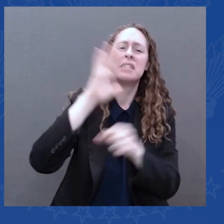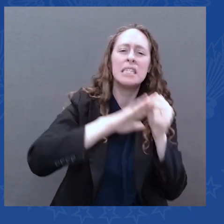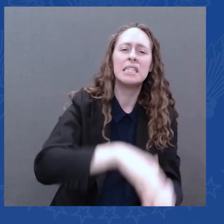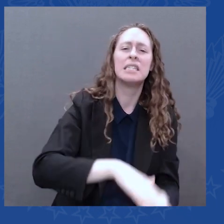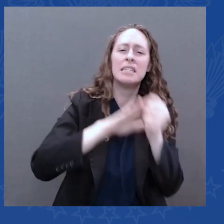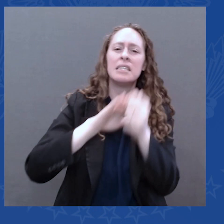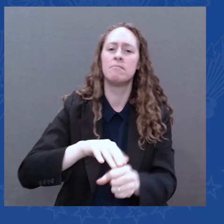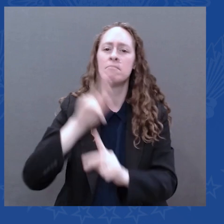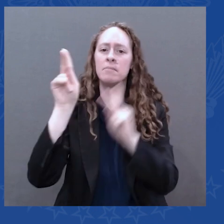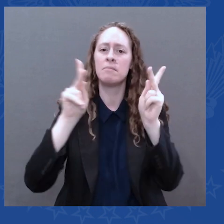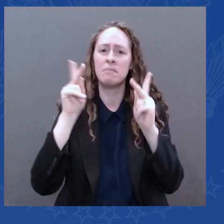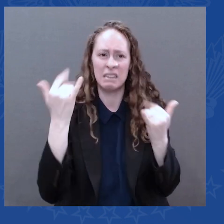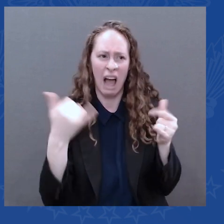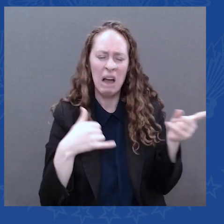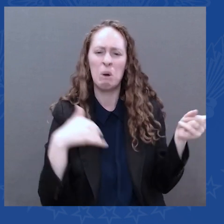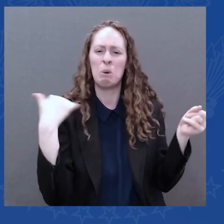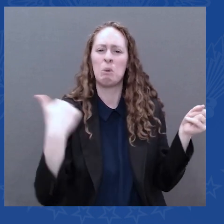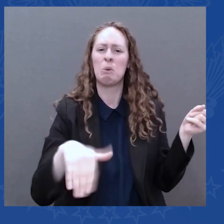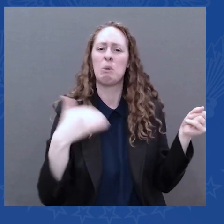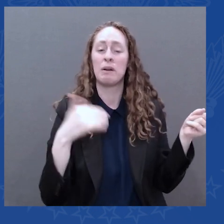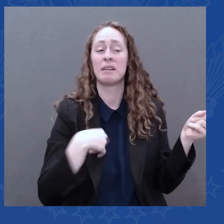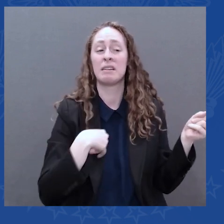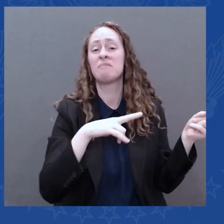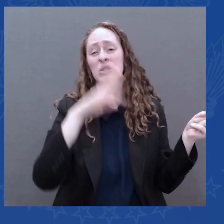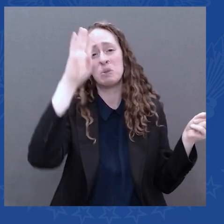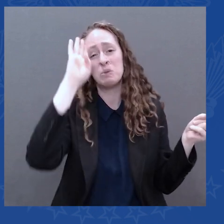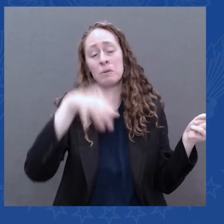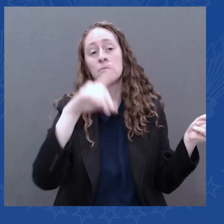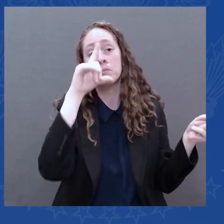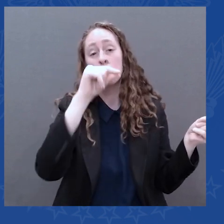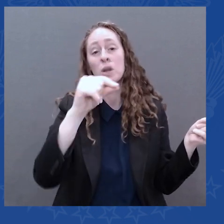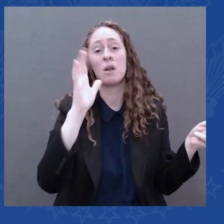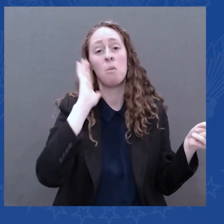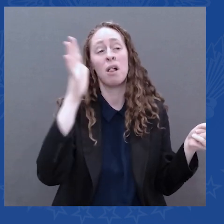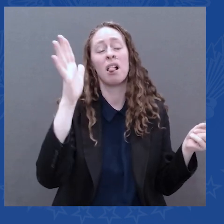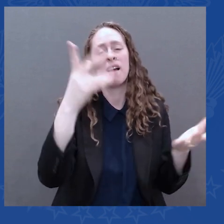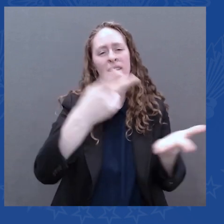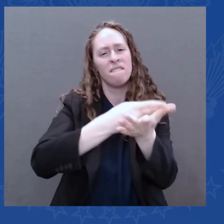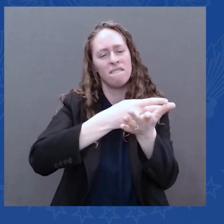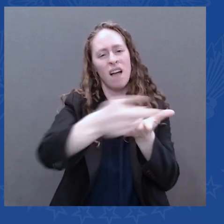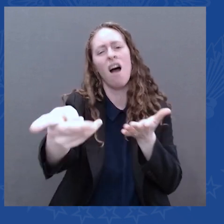We are working together to forge a peaceful, prosperous,